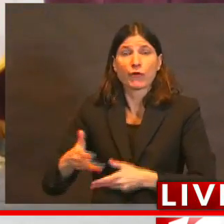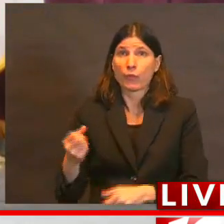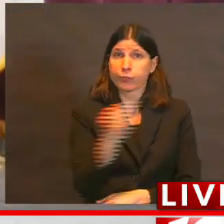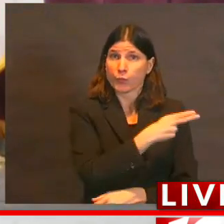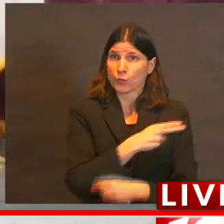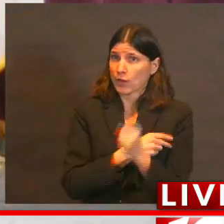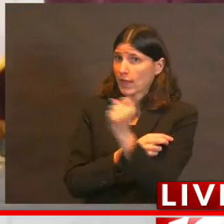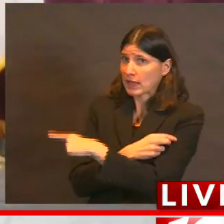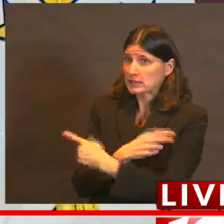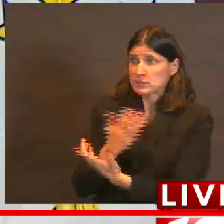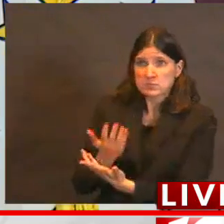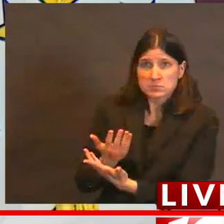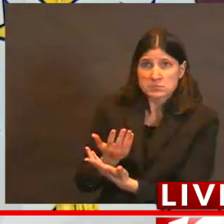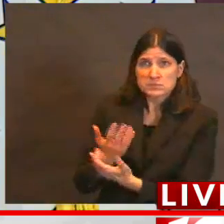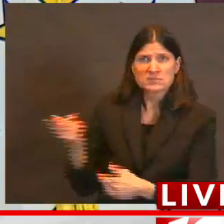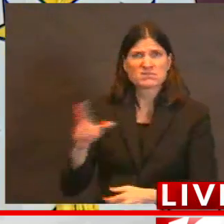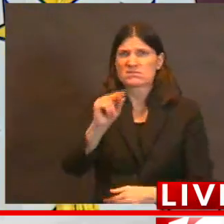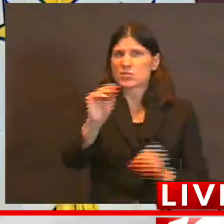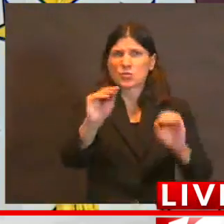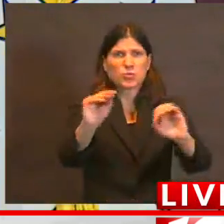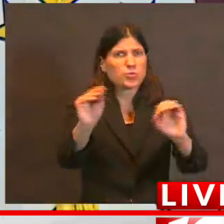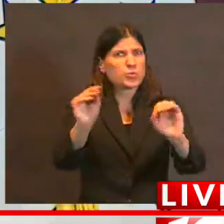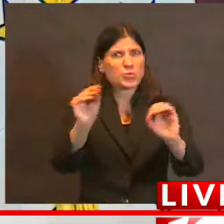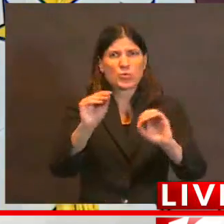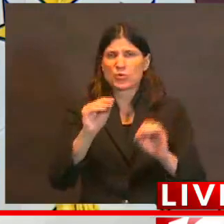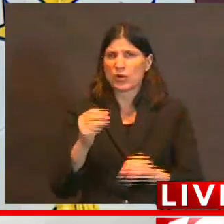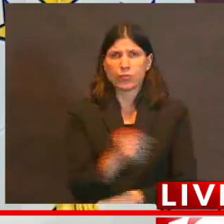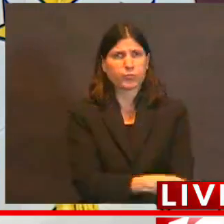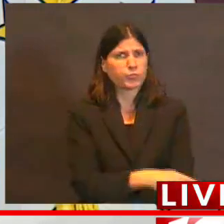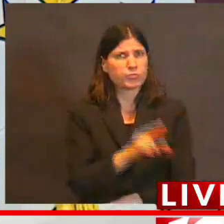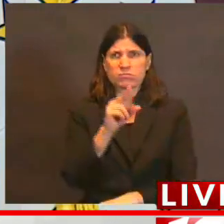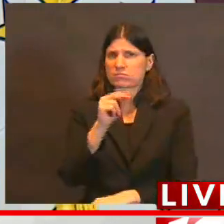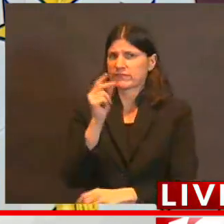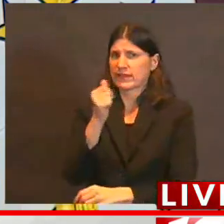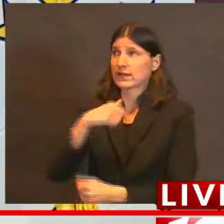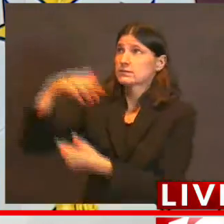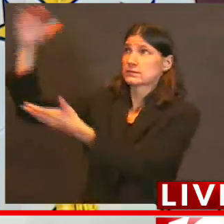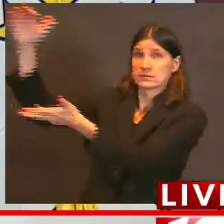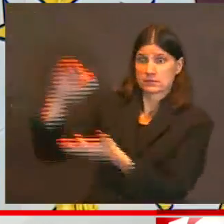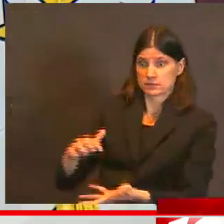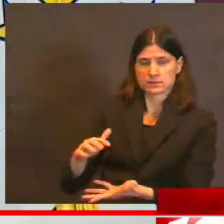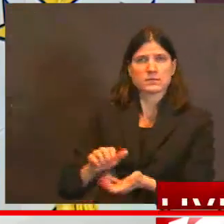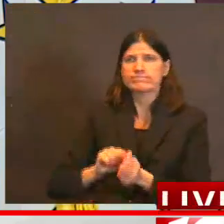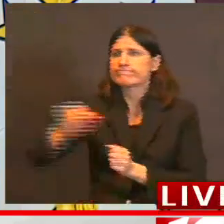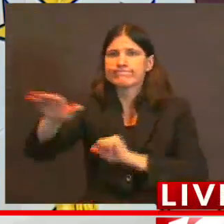THAT WE NEED THEM TO KNOW THE SEAHAWKS TEAM HAS BEEN BROUGHT OUT PART BECAUSE THEY WERE NOT